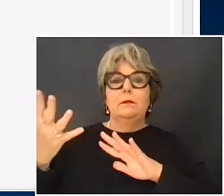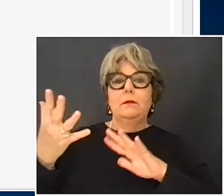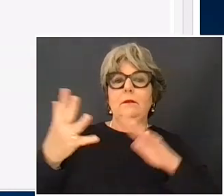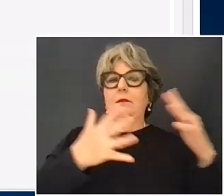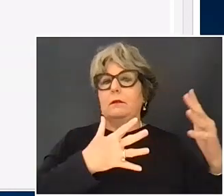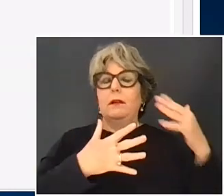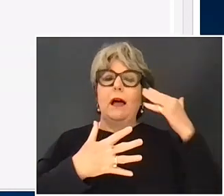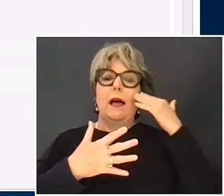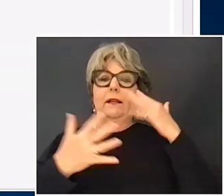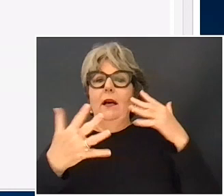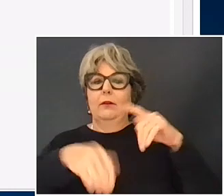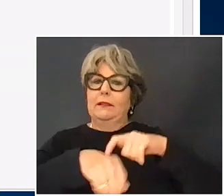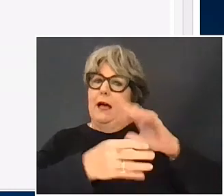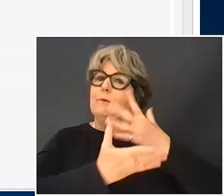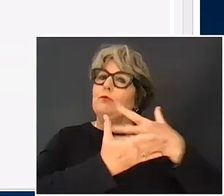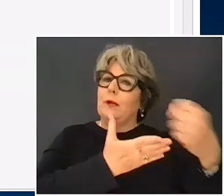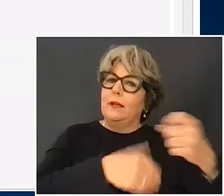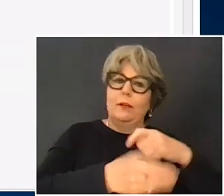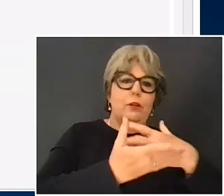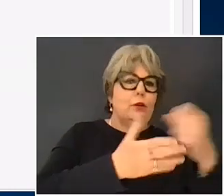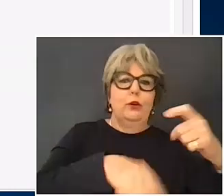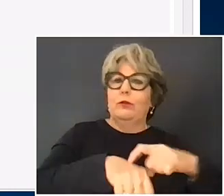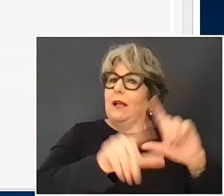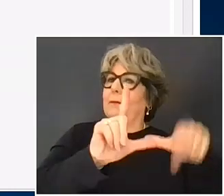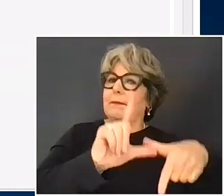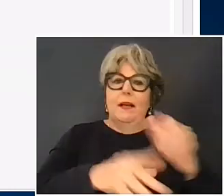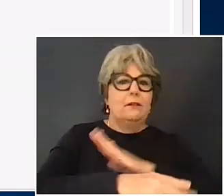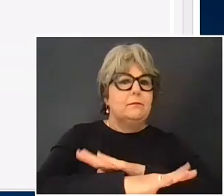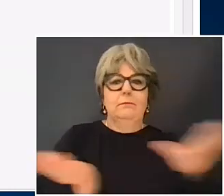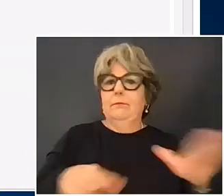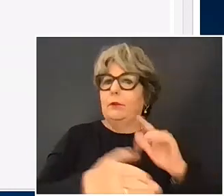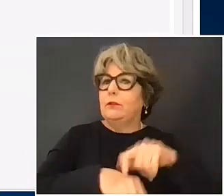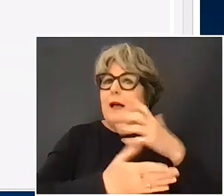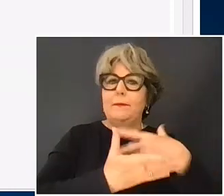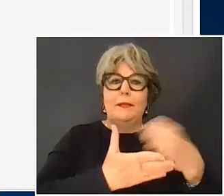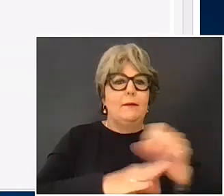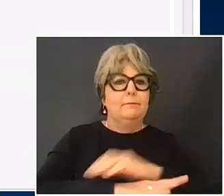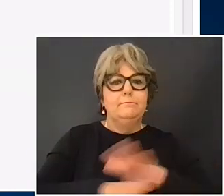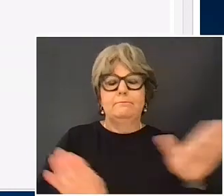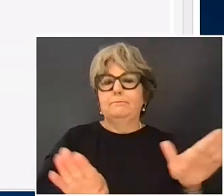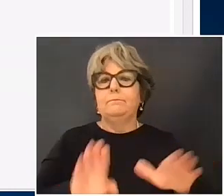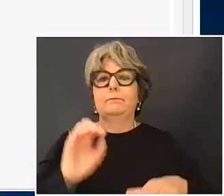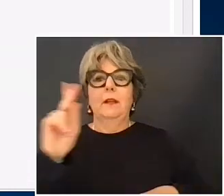of time. Just really quick. You are- it's at three minutes at this point. Okay, I'll just hop back in line. Thanks.